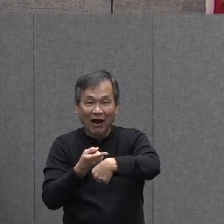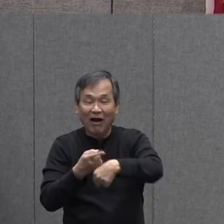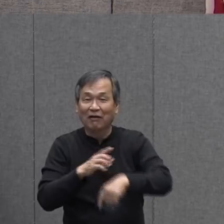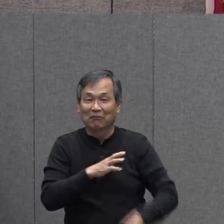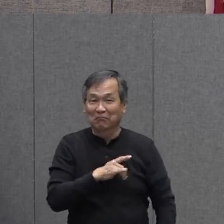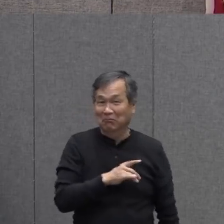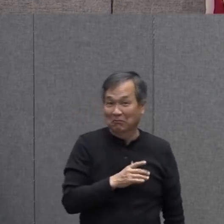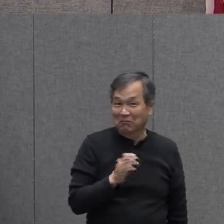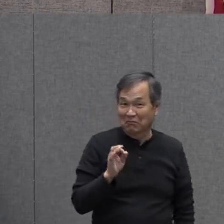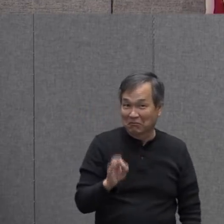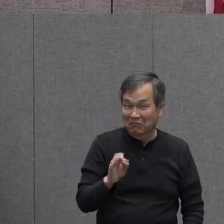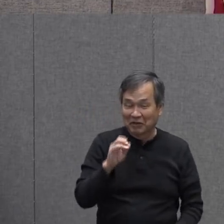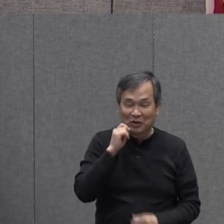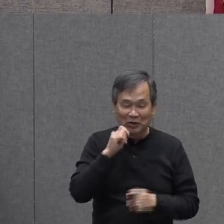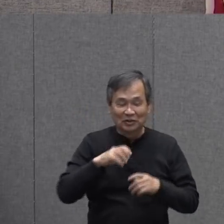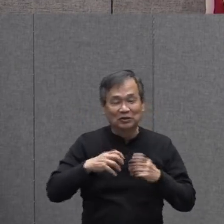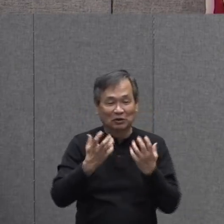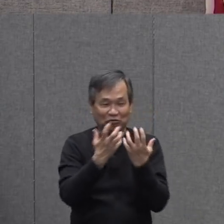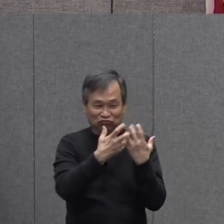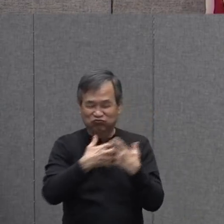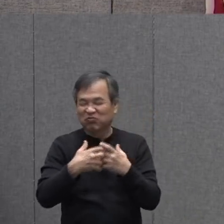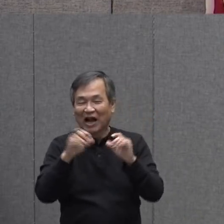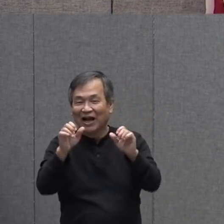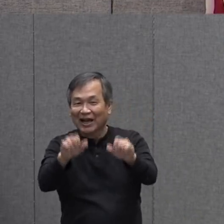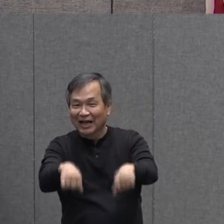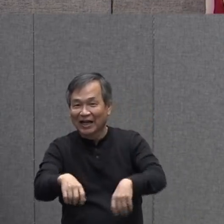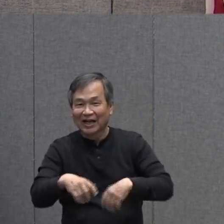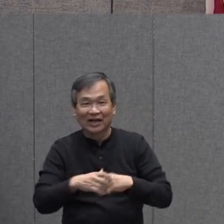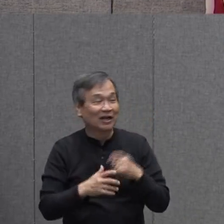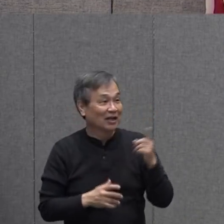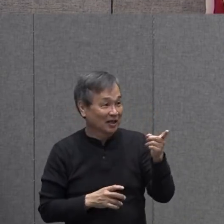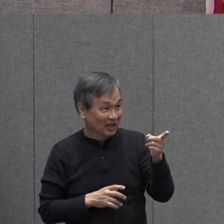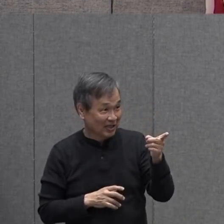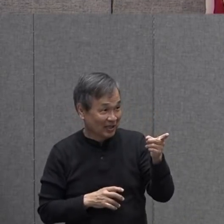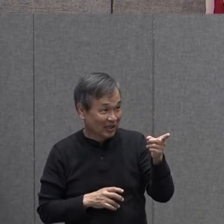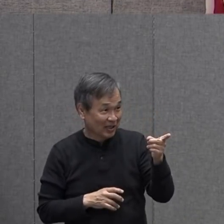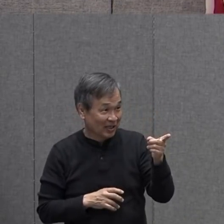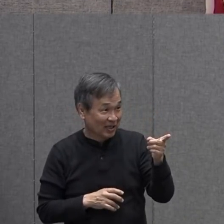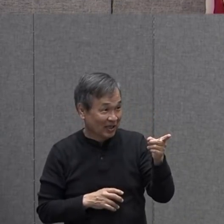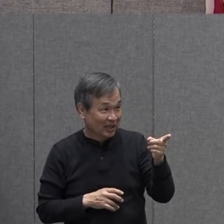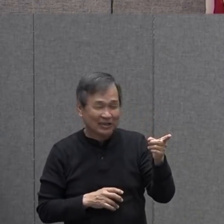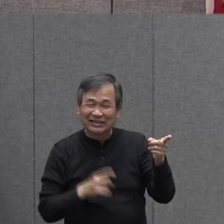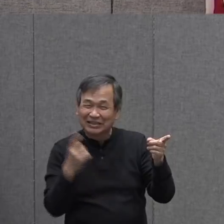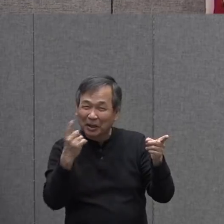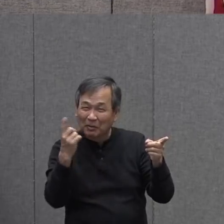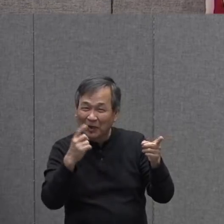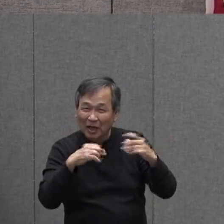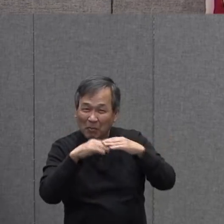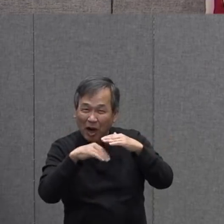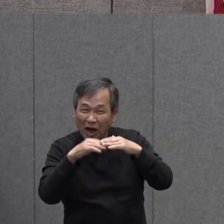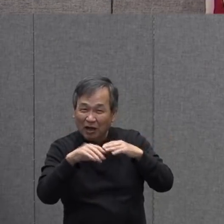are making contact so I can move this up and down. There's also a piece at the bottom here